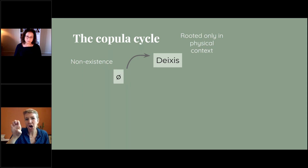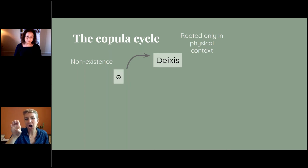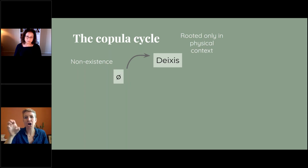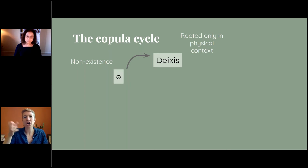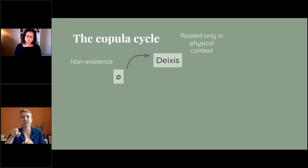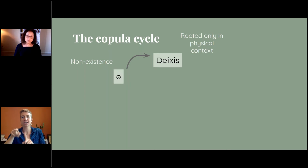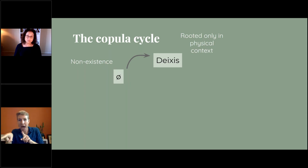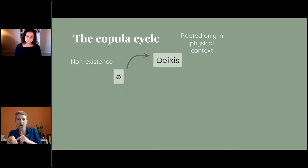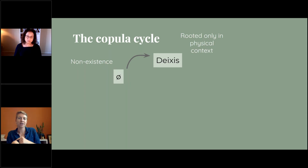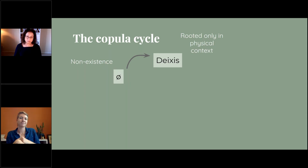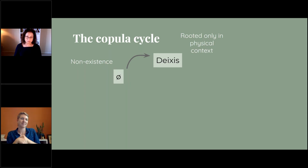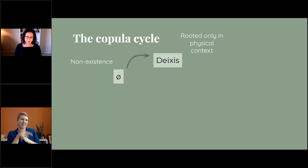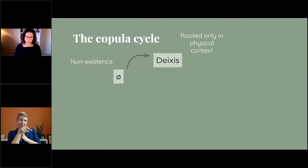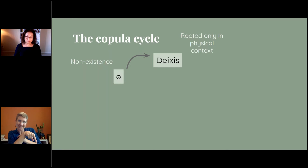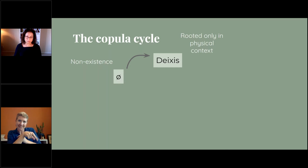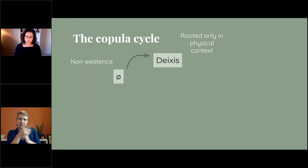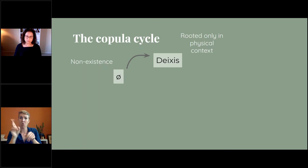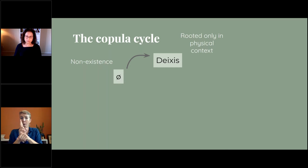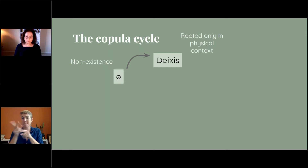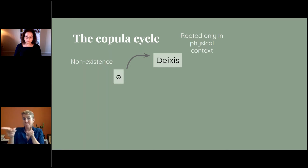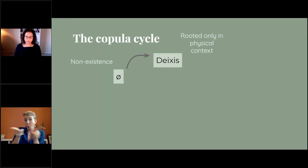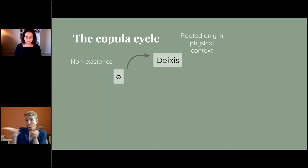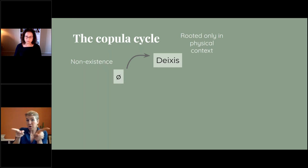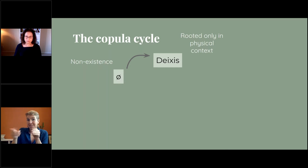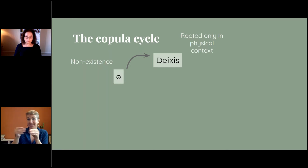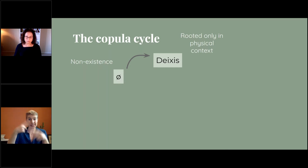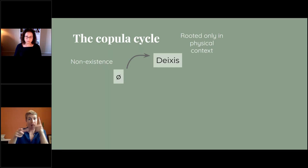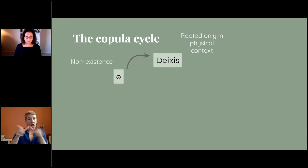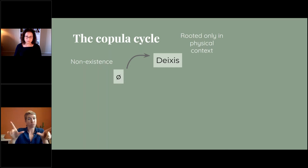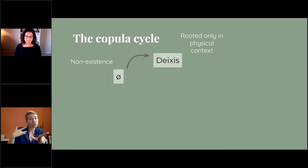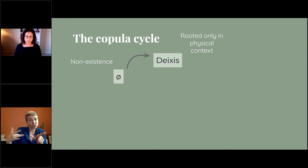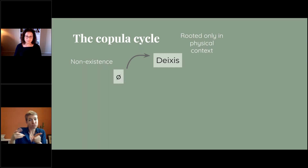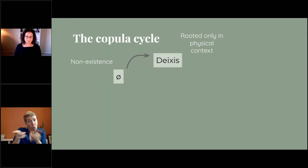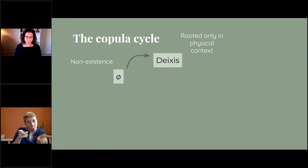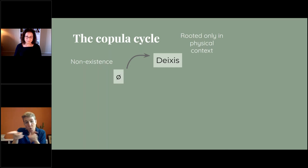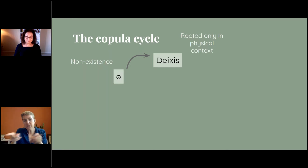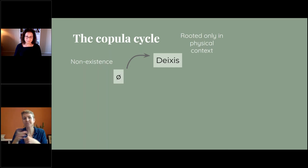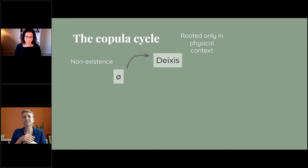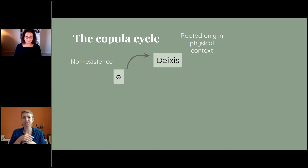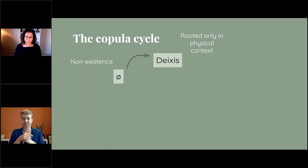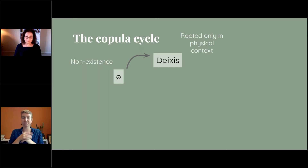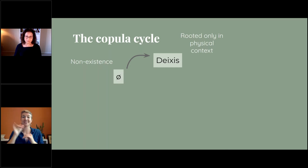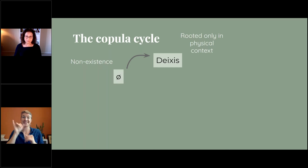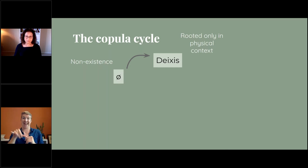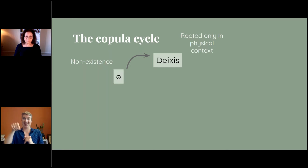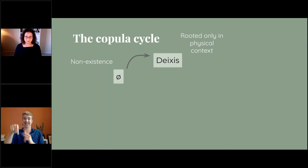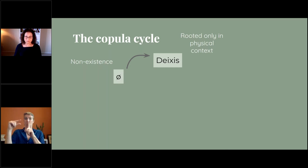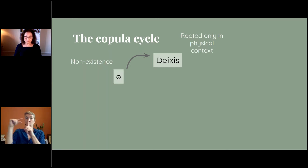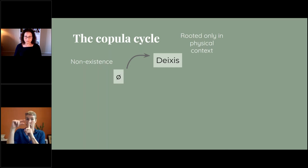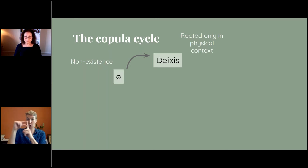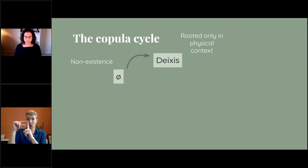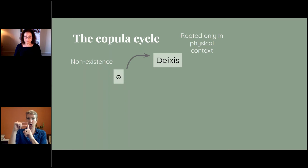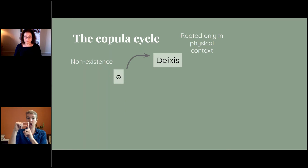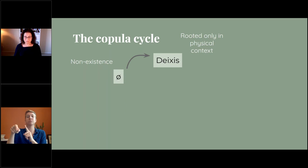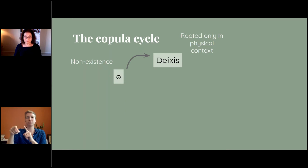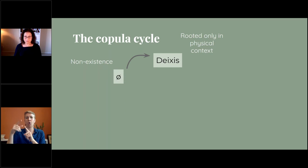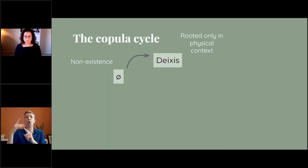So we usually think of words like `there’ or `this’ or an ASL, the index, or point.